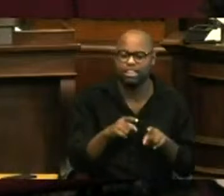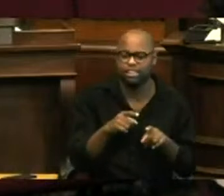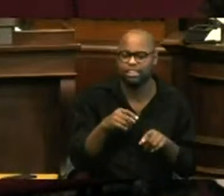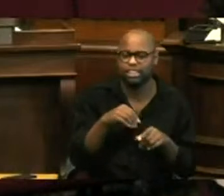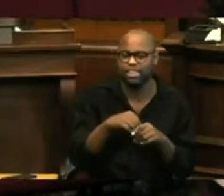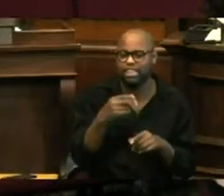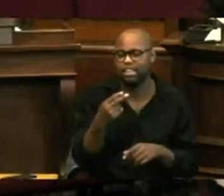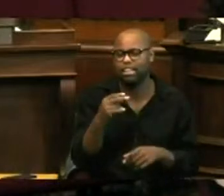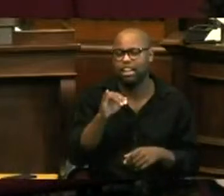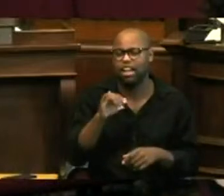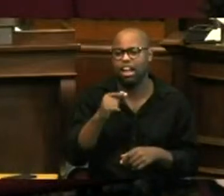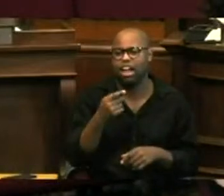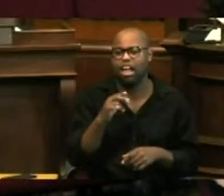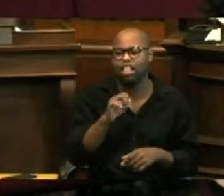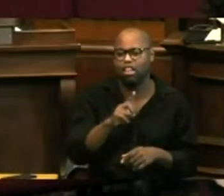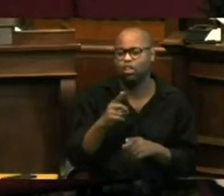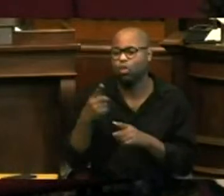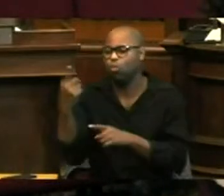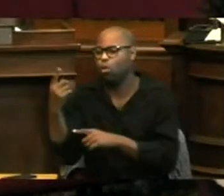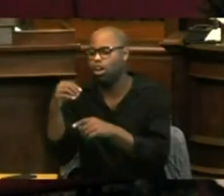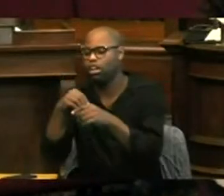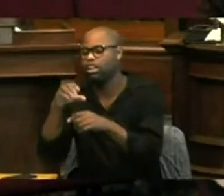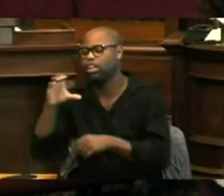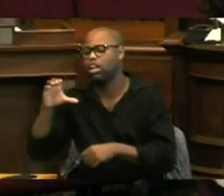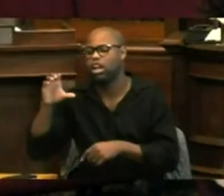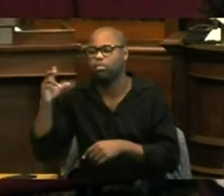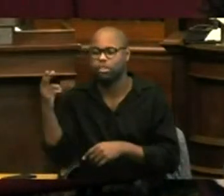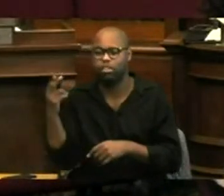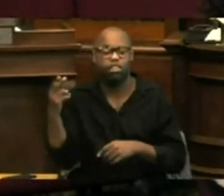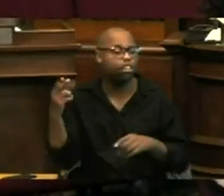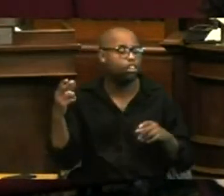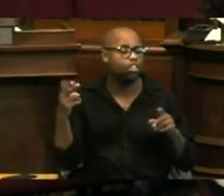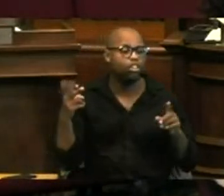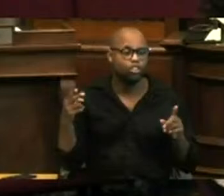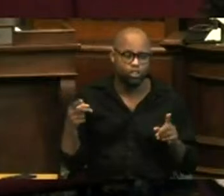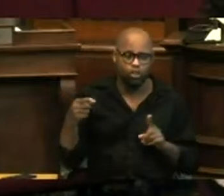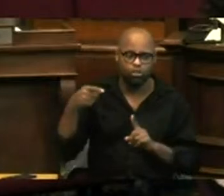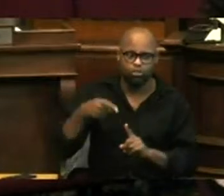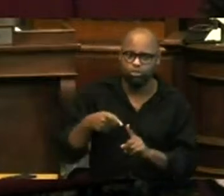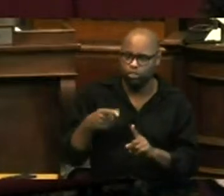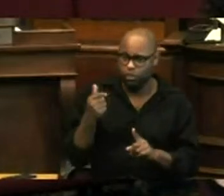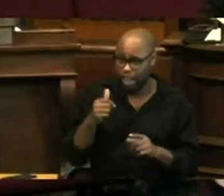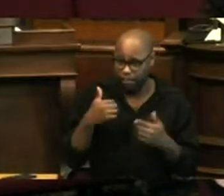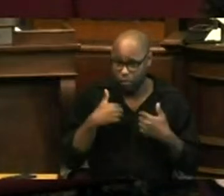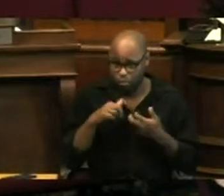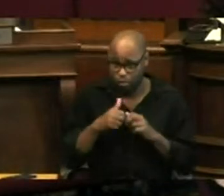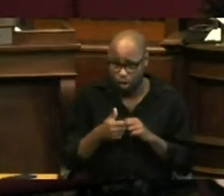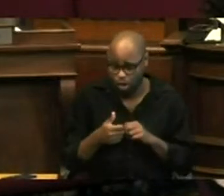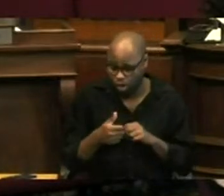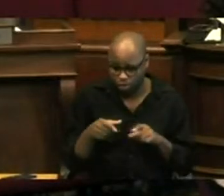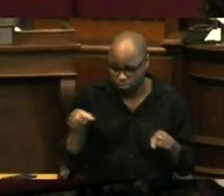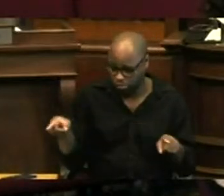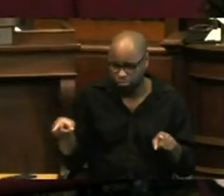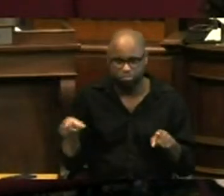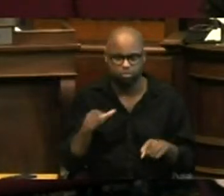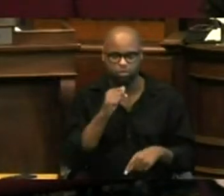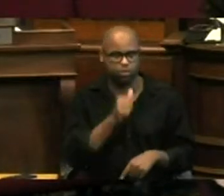Cryptosporidium cyst in one test at Highland and one at Cobb. So